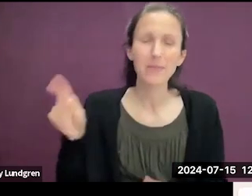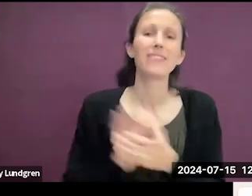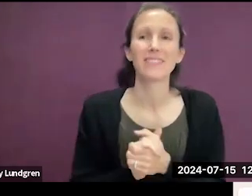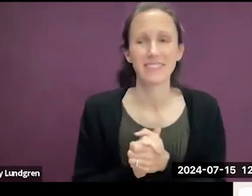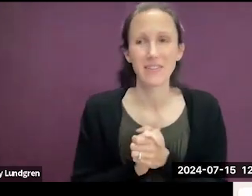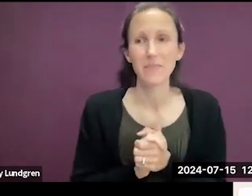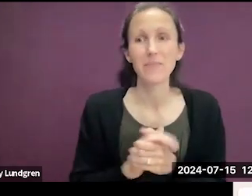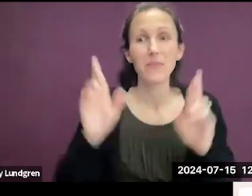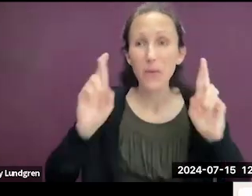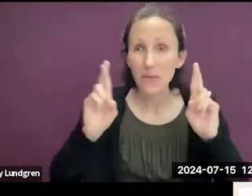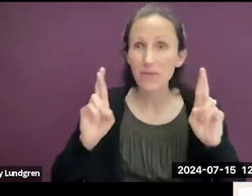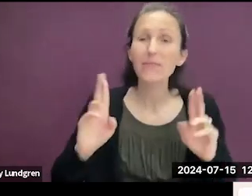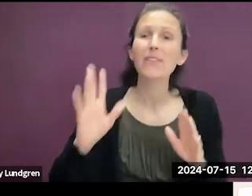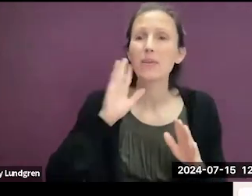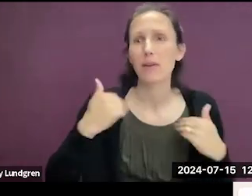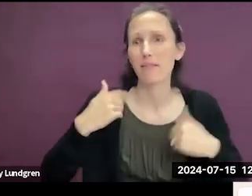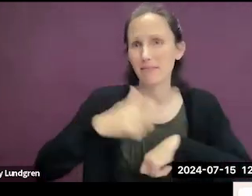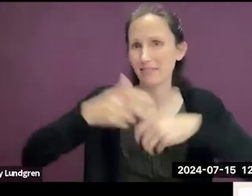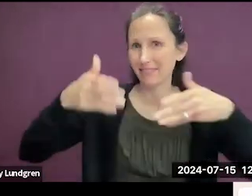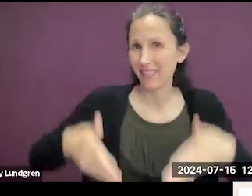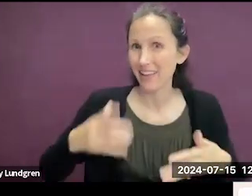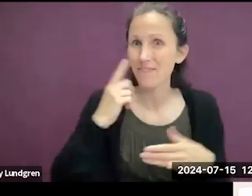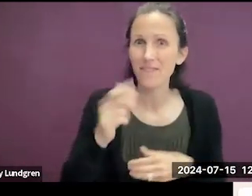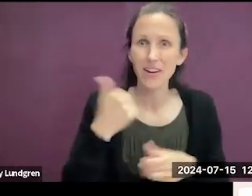And hopefully leave plenty of time for any questions that you might have.